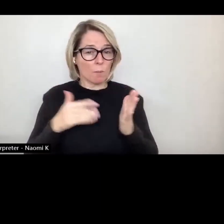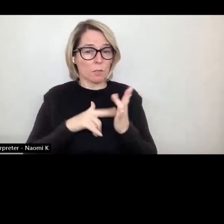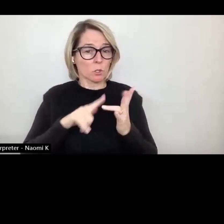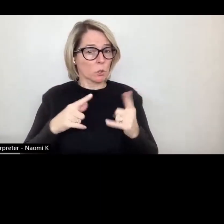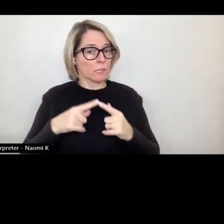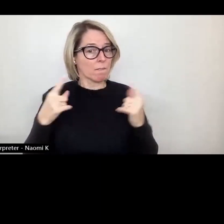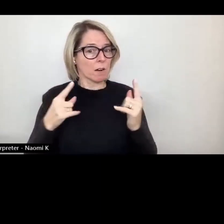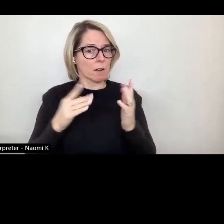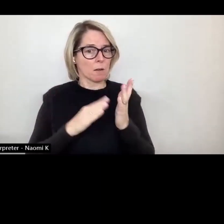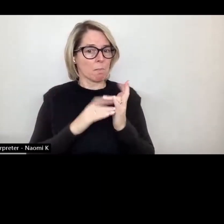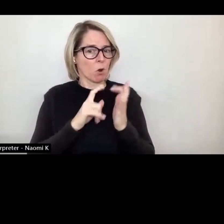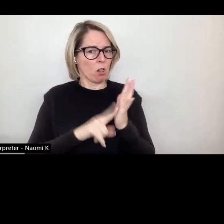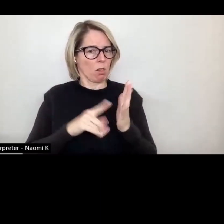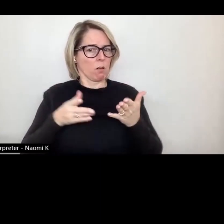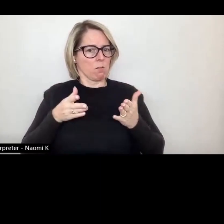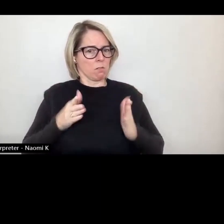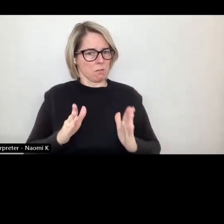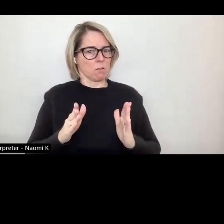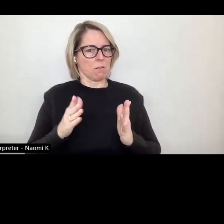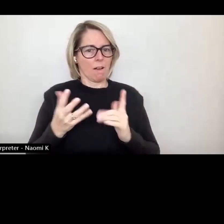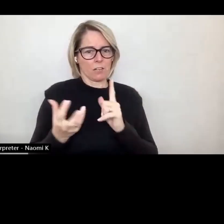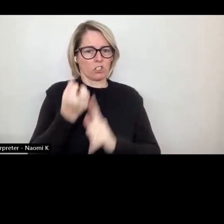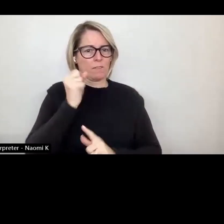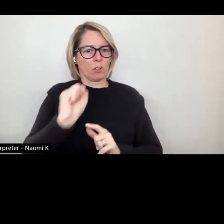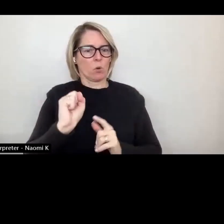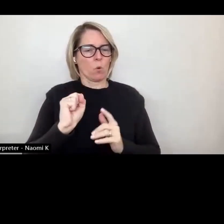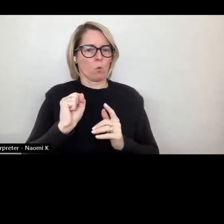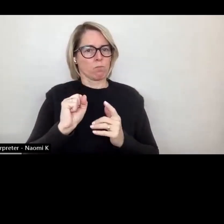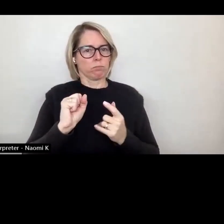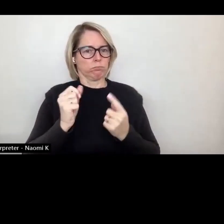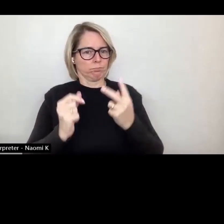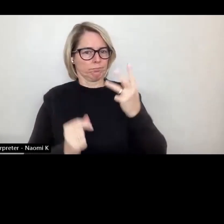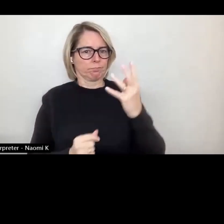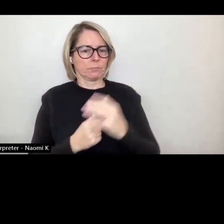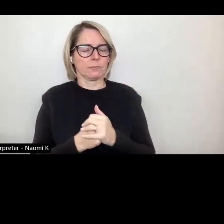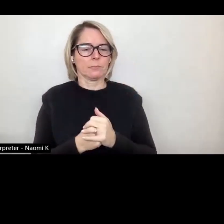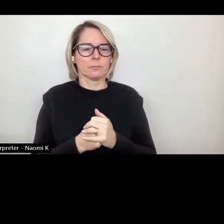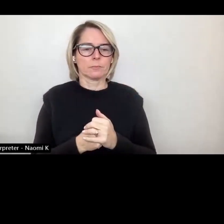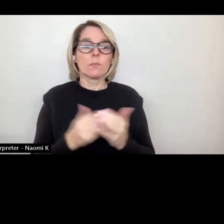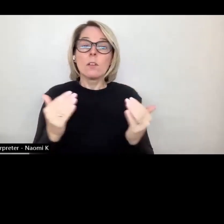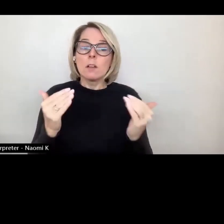Are respondents required to propose targets for each measure